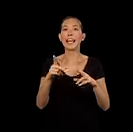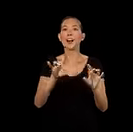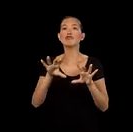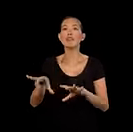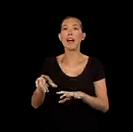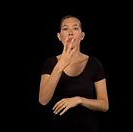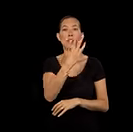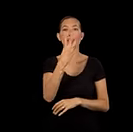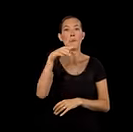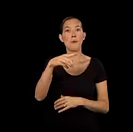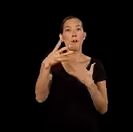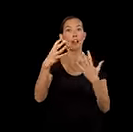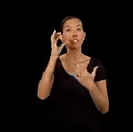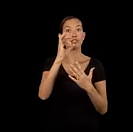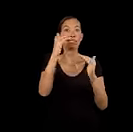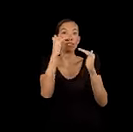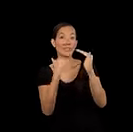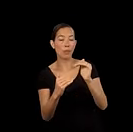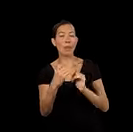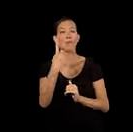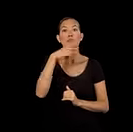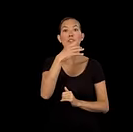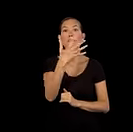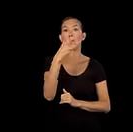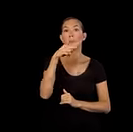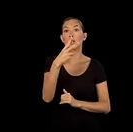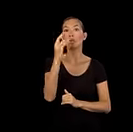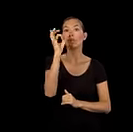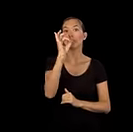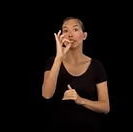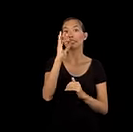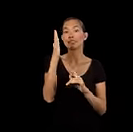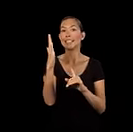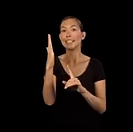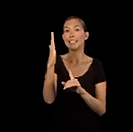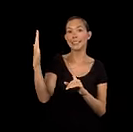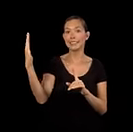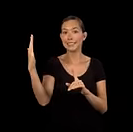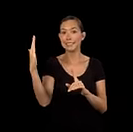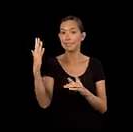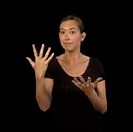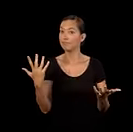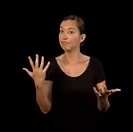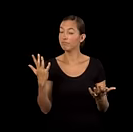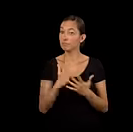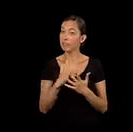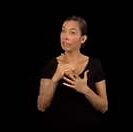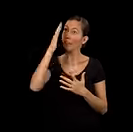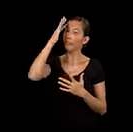Sydney in Australia is 33.9 degrees south and 151.2 degrees east.